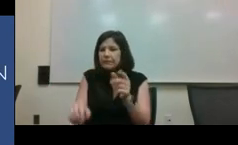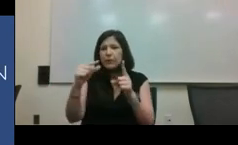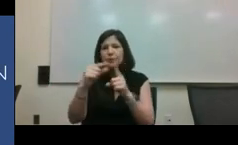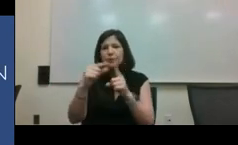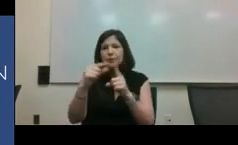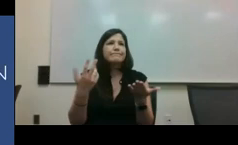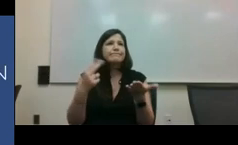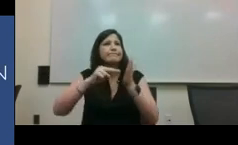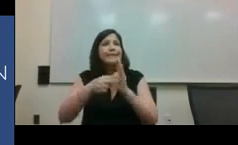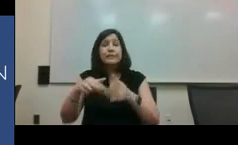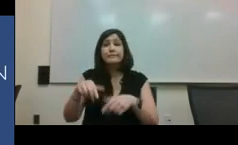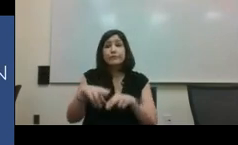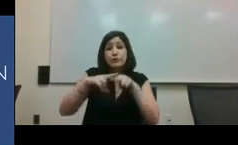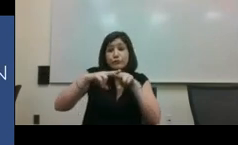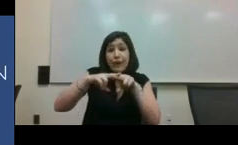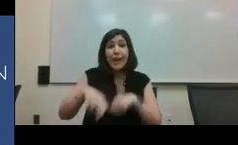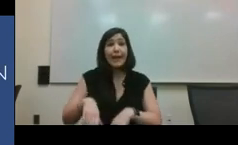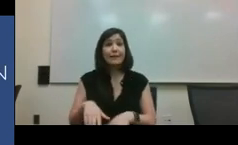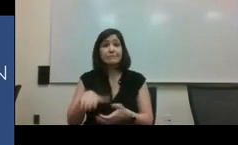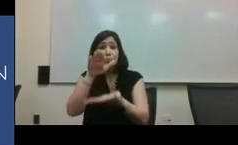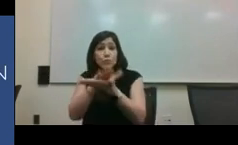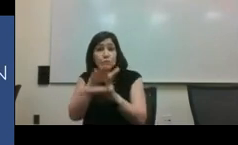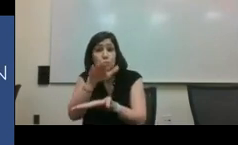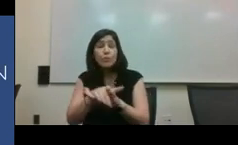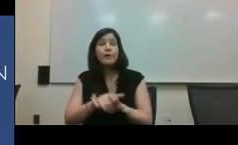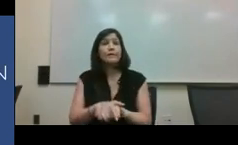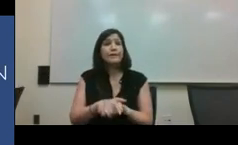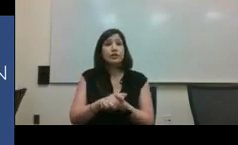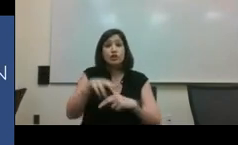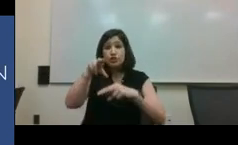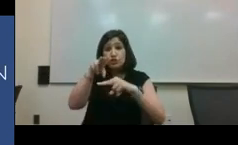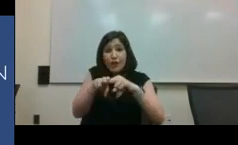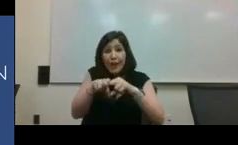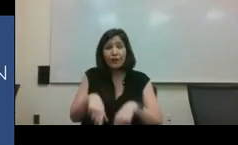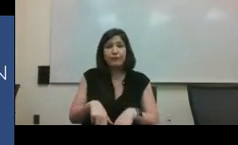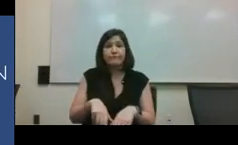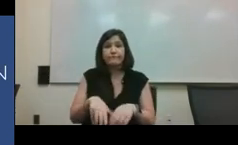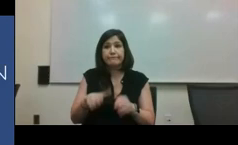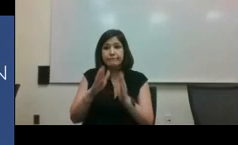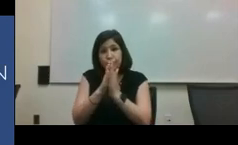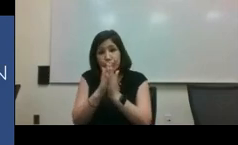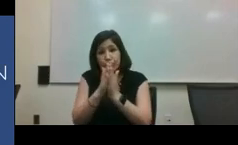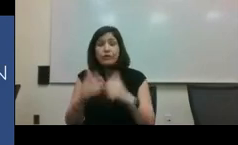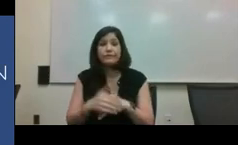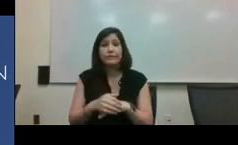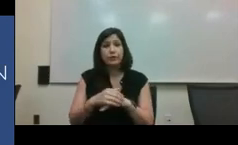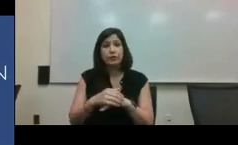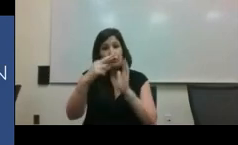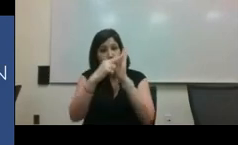We're talking train, school, chair, book, read, play.